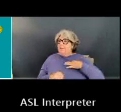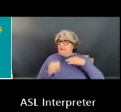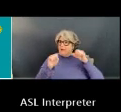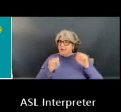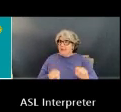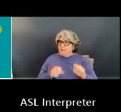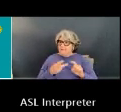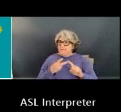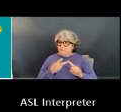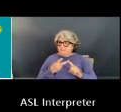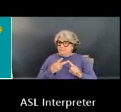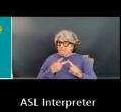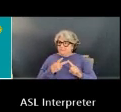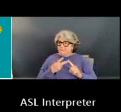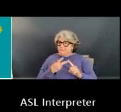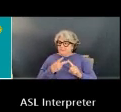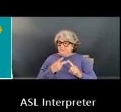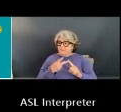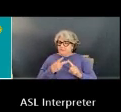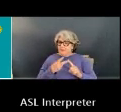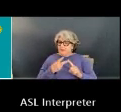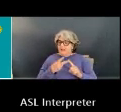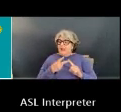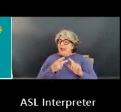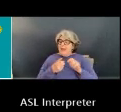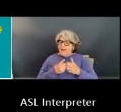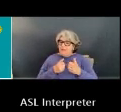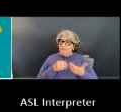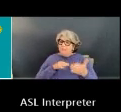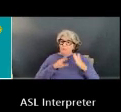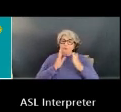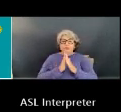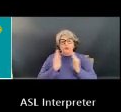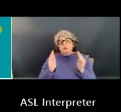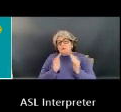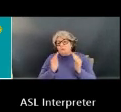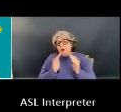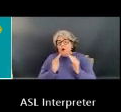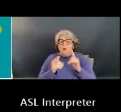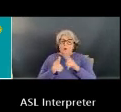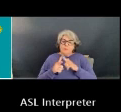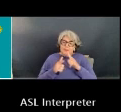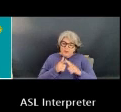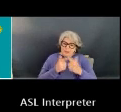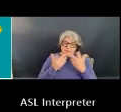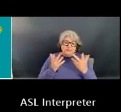And then, you know, how do I think this is scalable? We're starting small just because of capacity and our area.